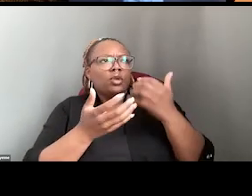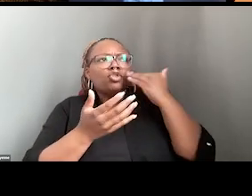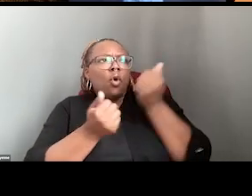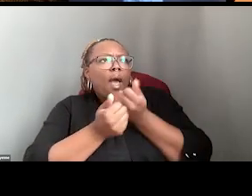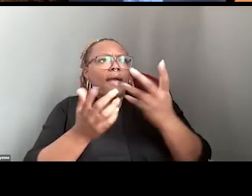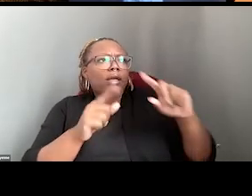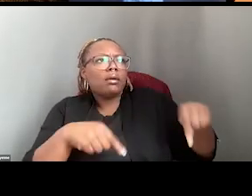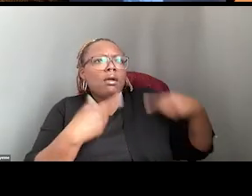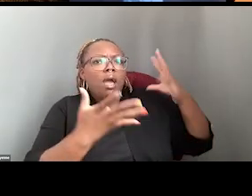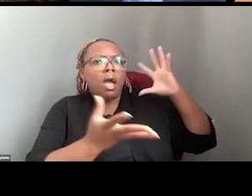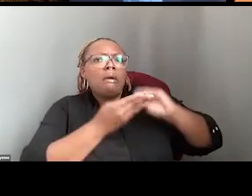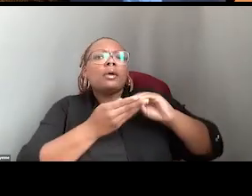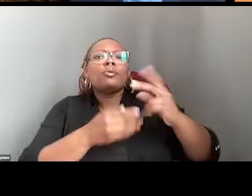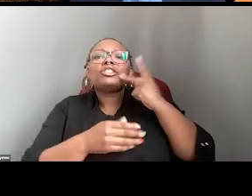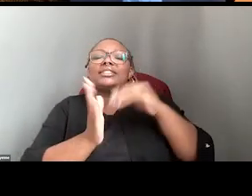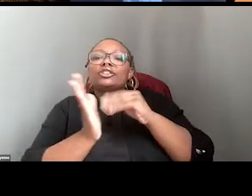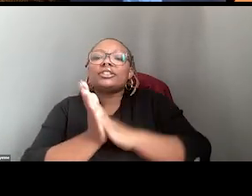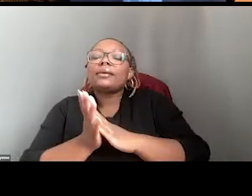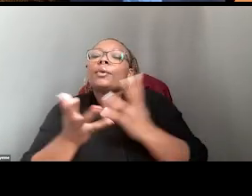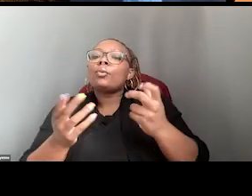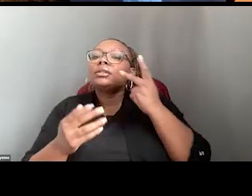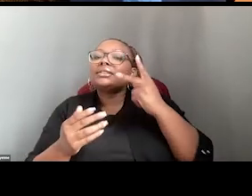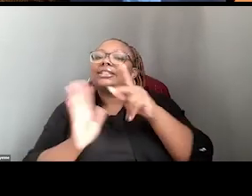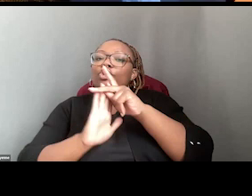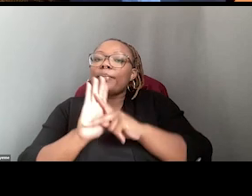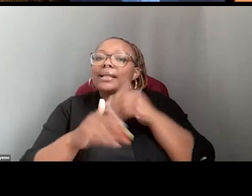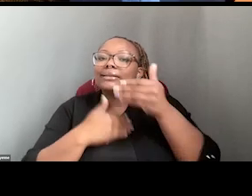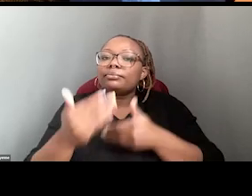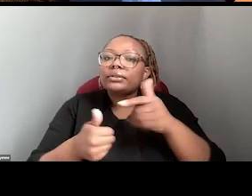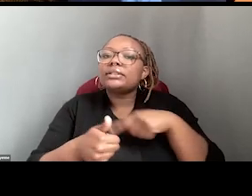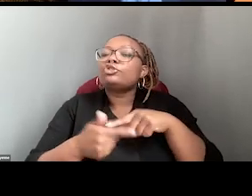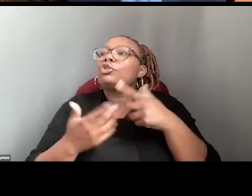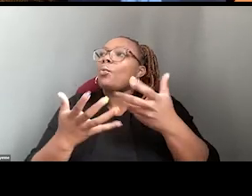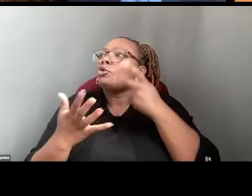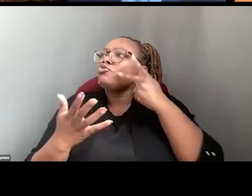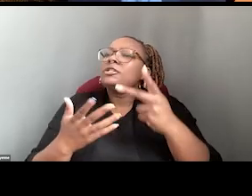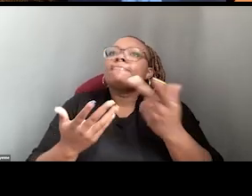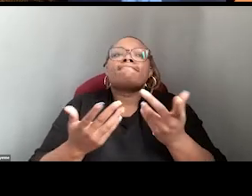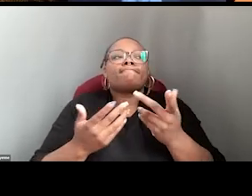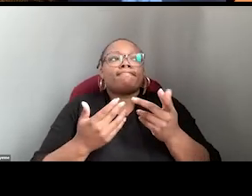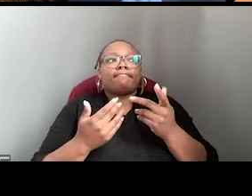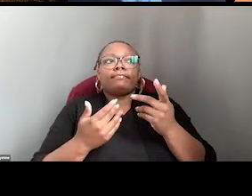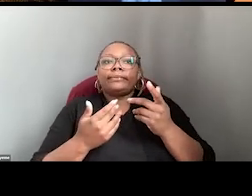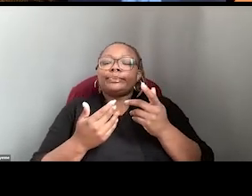They're going to want to see policies and procedures. They're going to want to see, you know, everything that is in place,